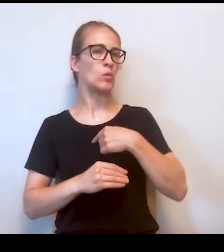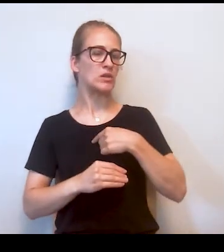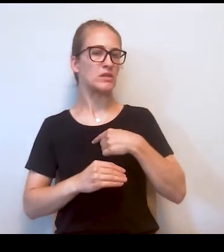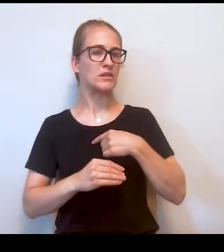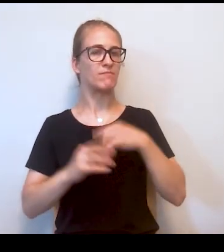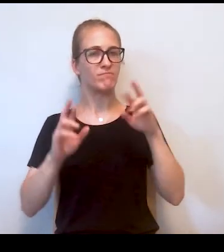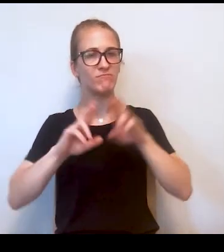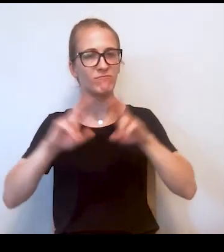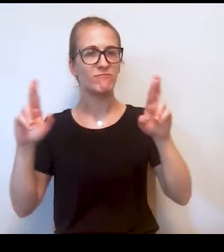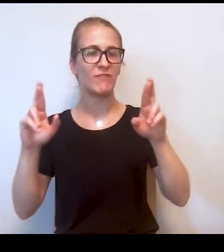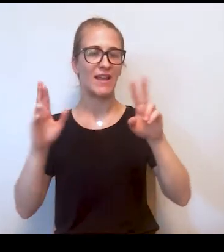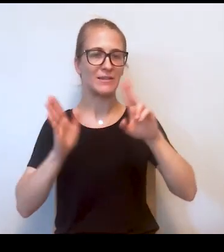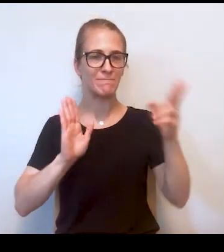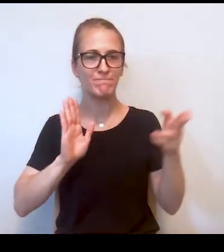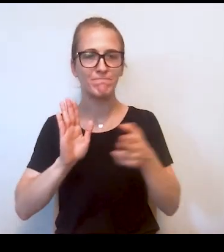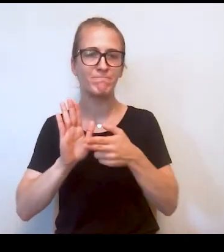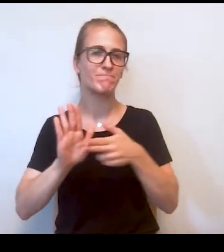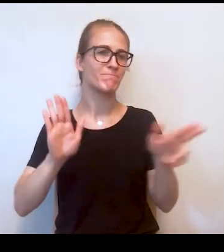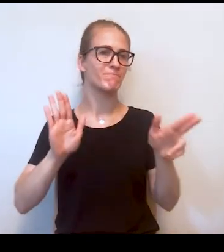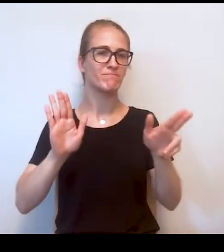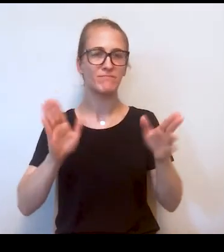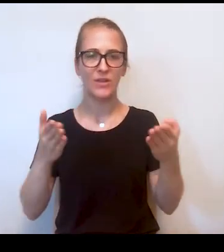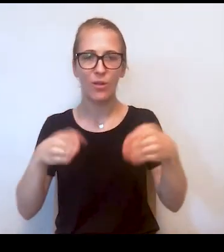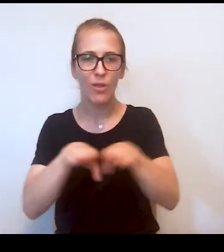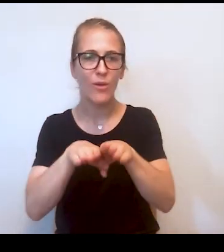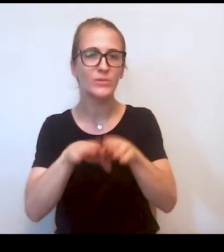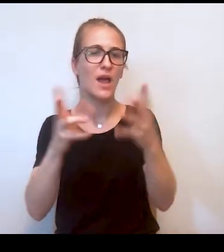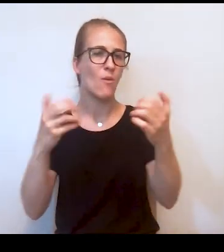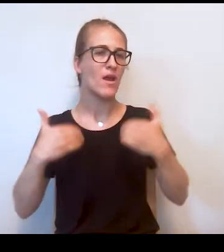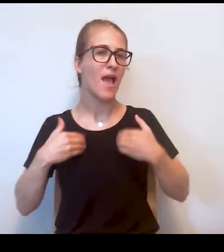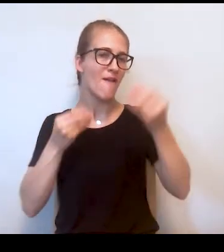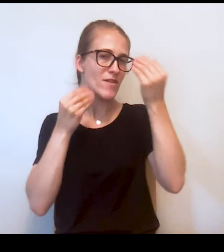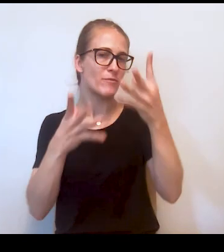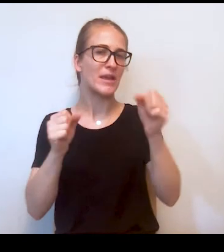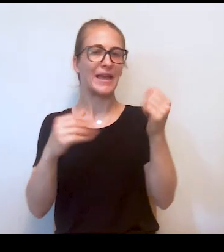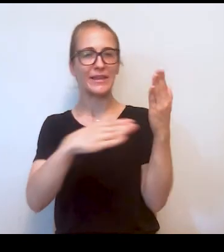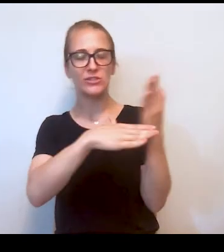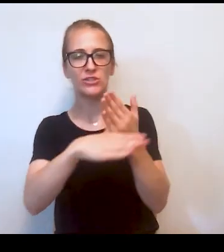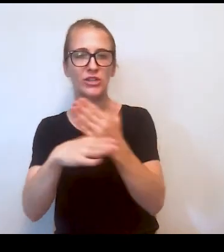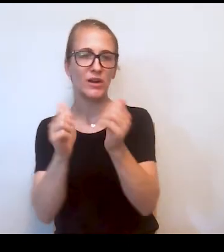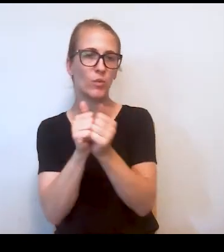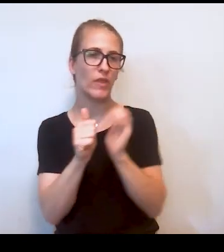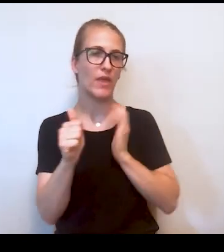on how to get ahold of you. If you want more information, we can put the information you're about to give